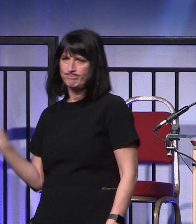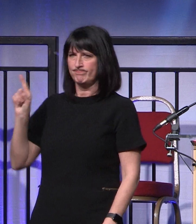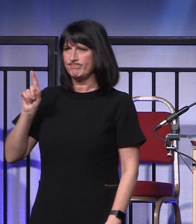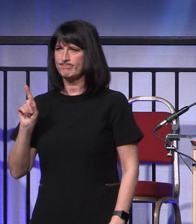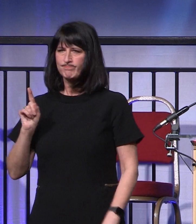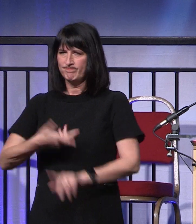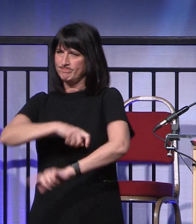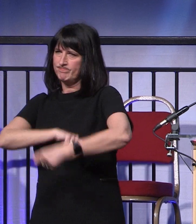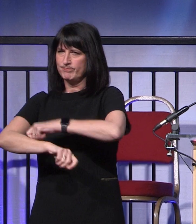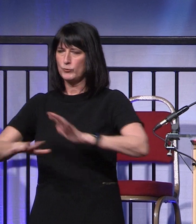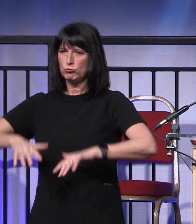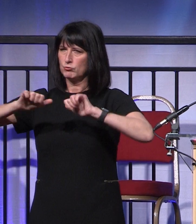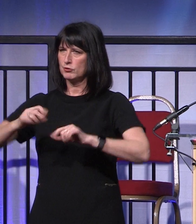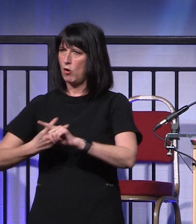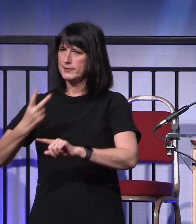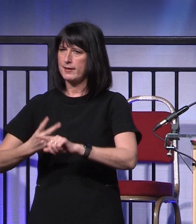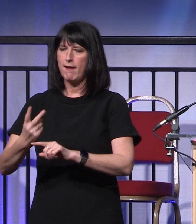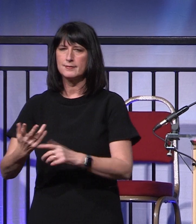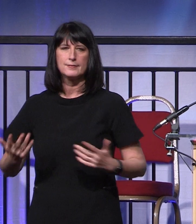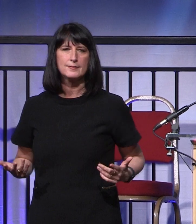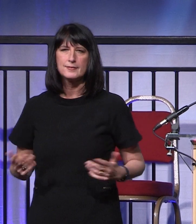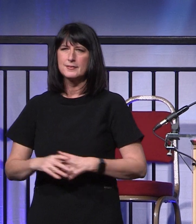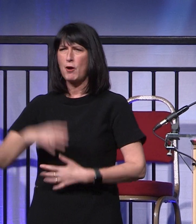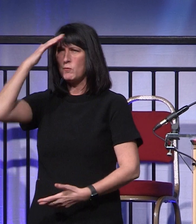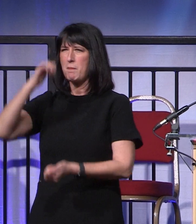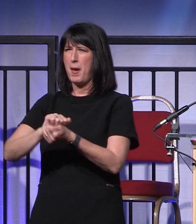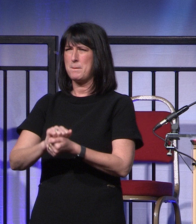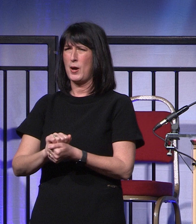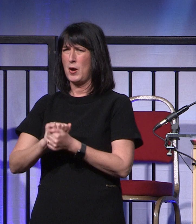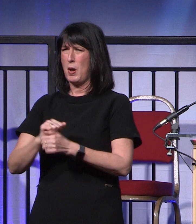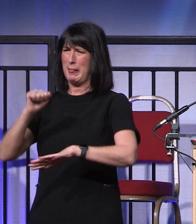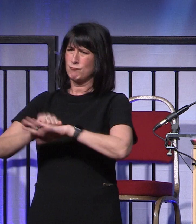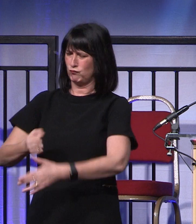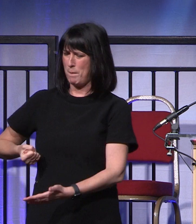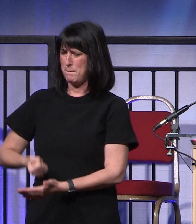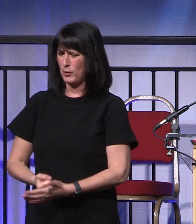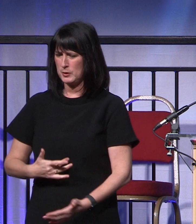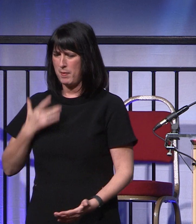remember rock-bottom may seem scary but it can also be a great place to lay the